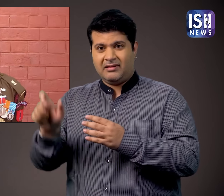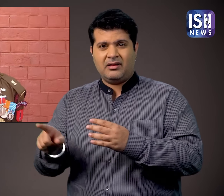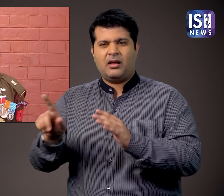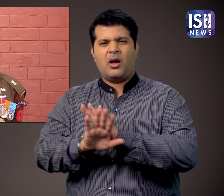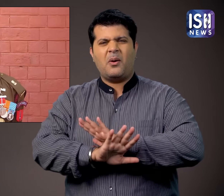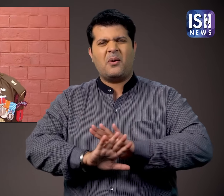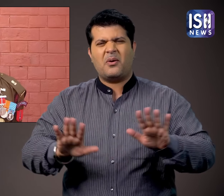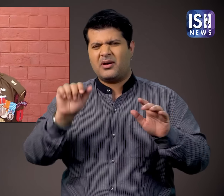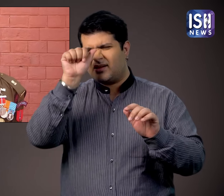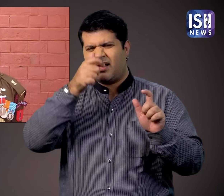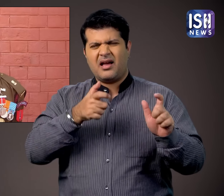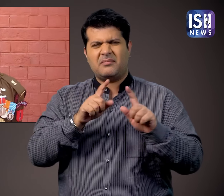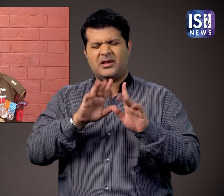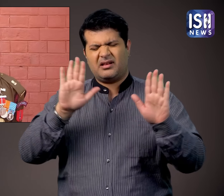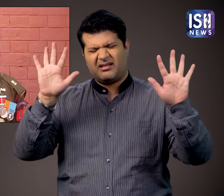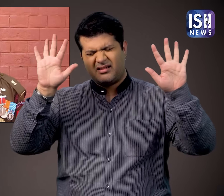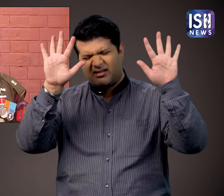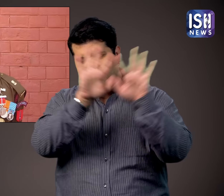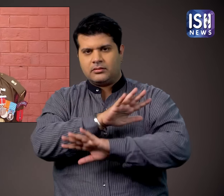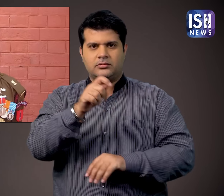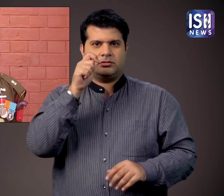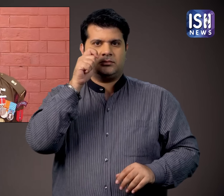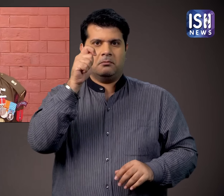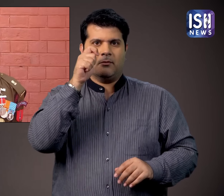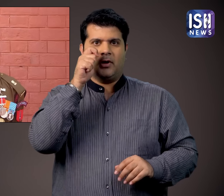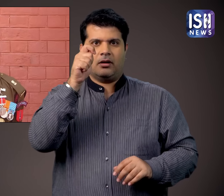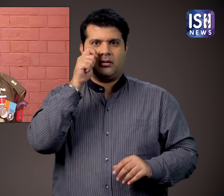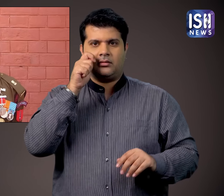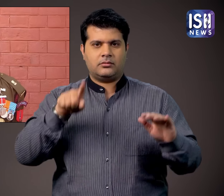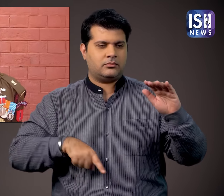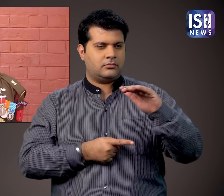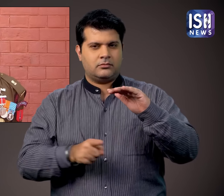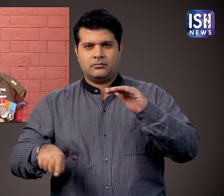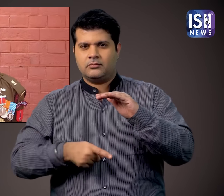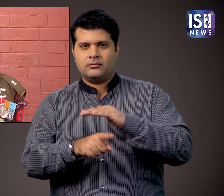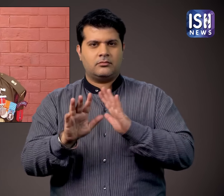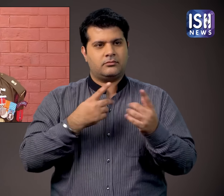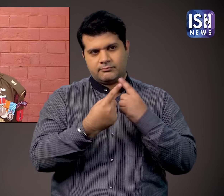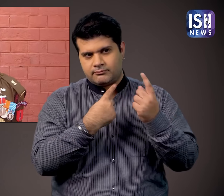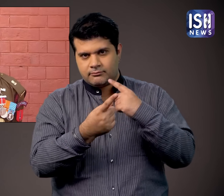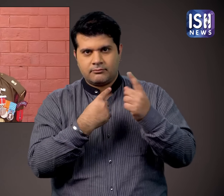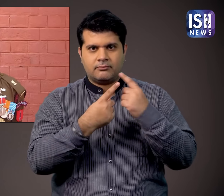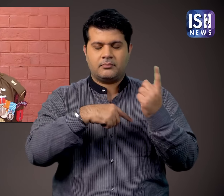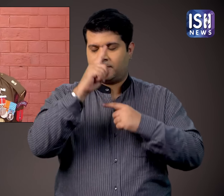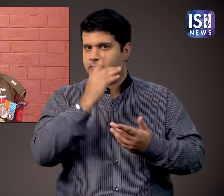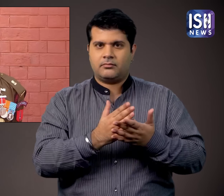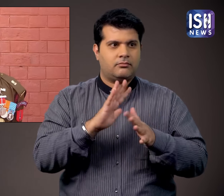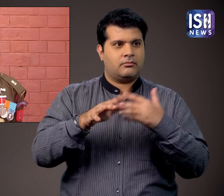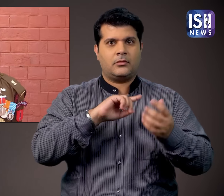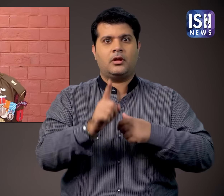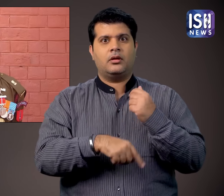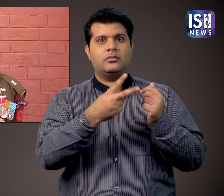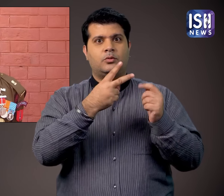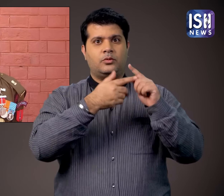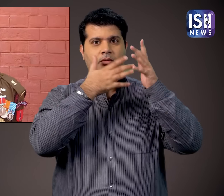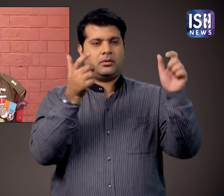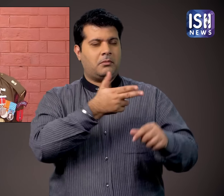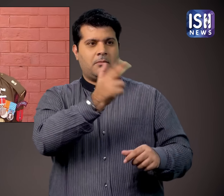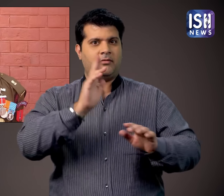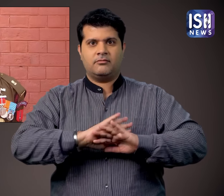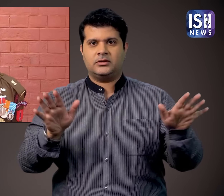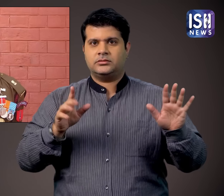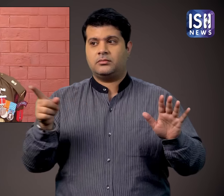He was an undercover Indian Army spy who infiltrated the terror group, gained their trust, and eliminated two commanders.